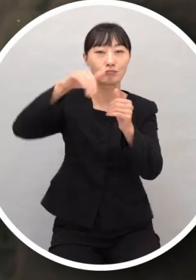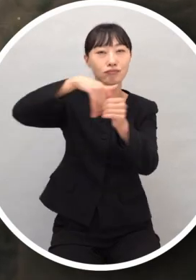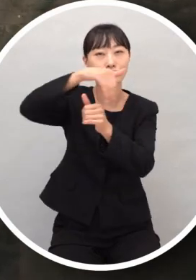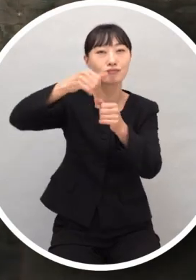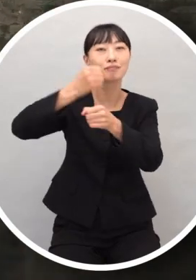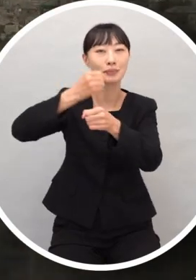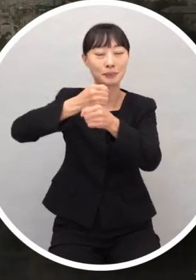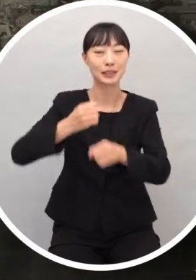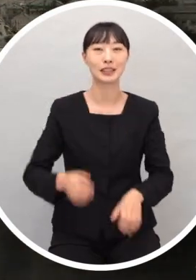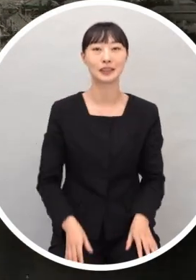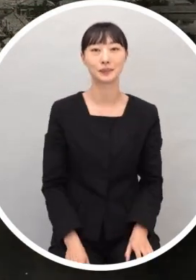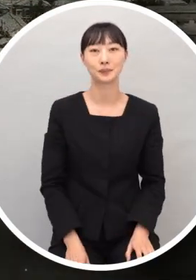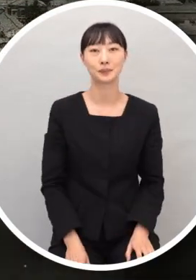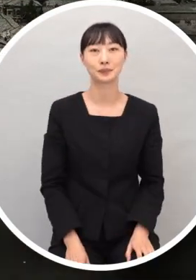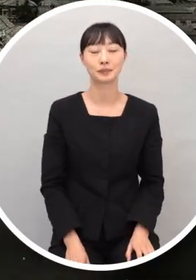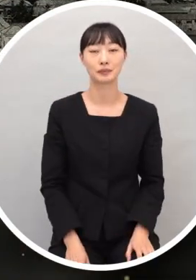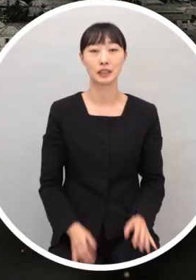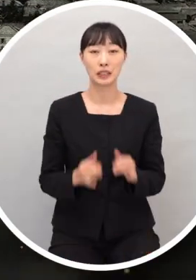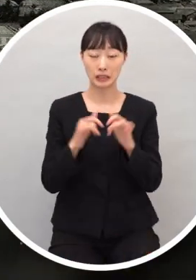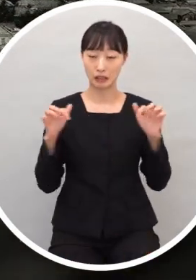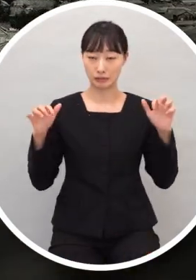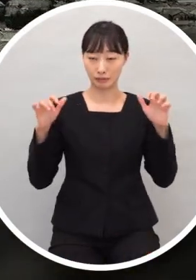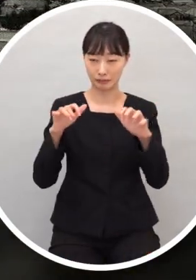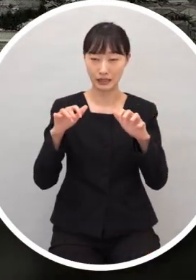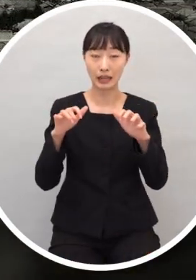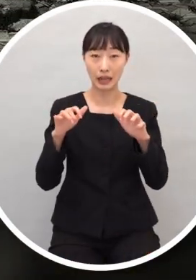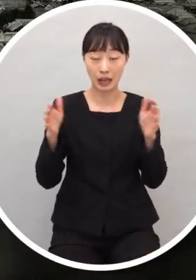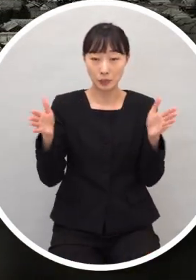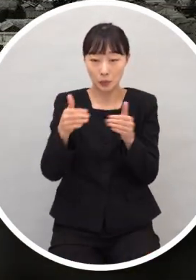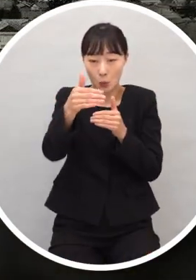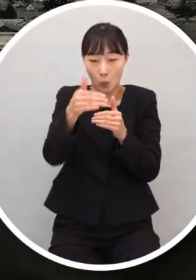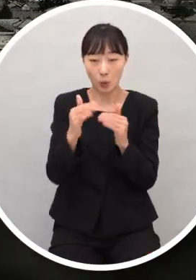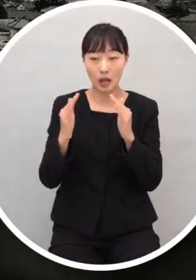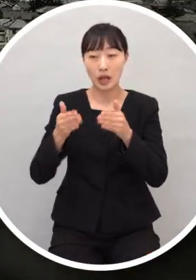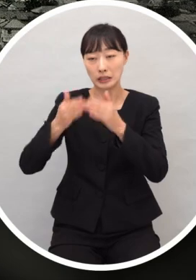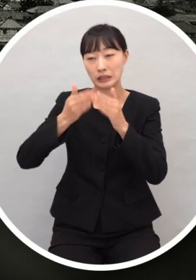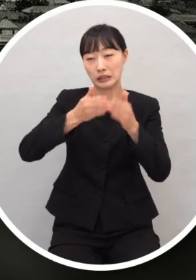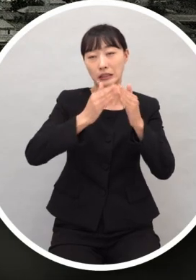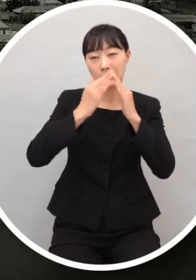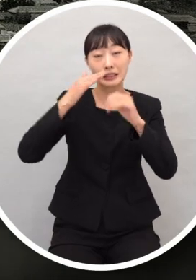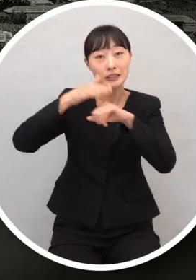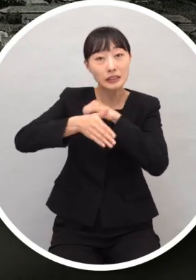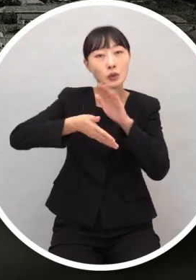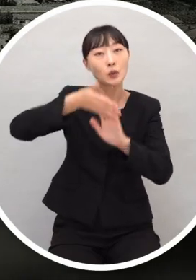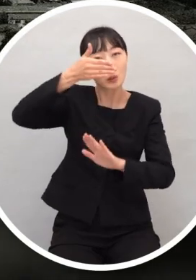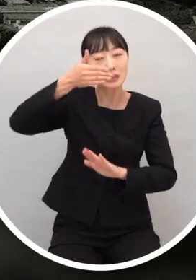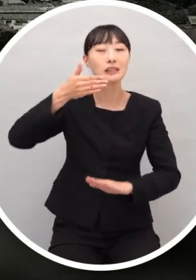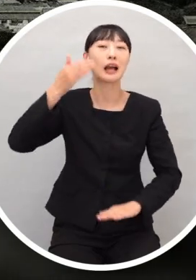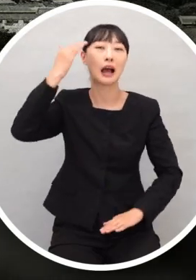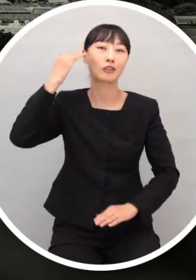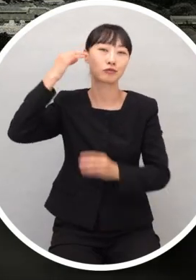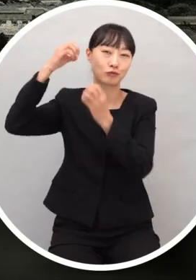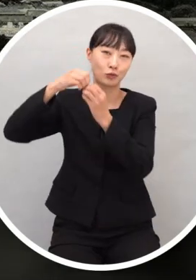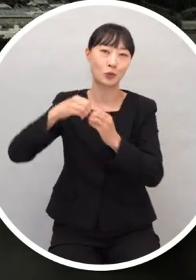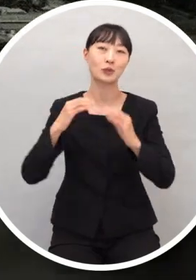This new style of hanok built in dense, urban areas was called a dosi hanok(도시한옥), or city hanok.